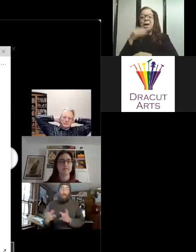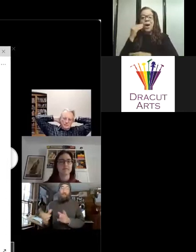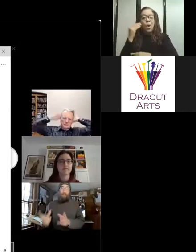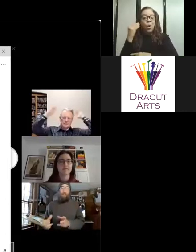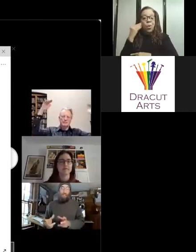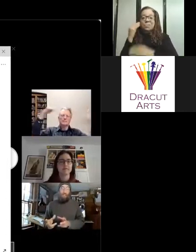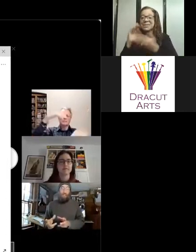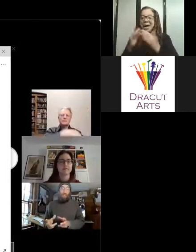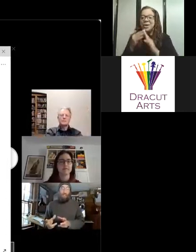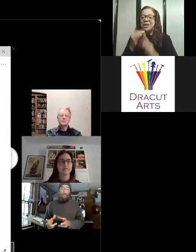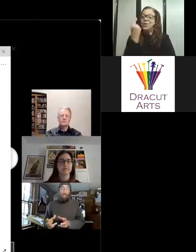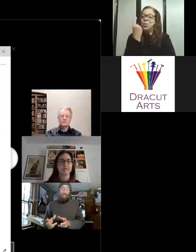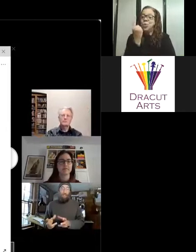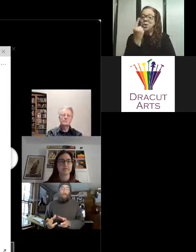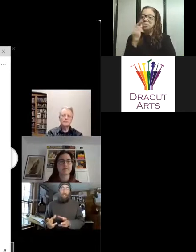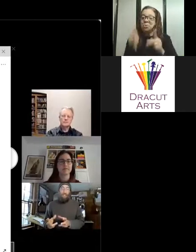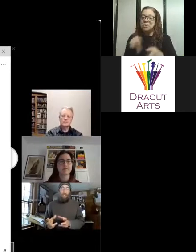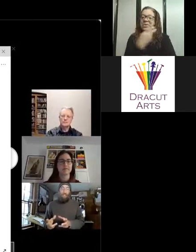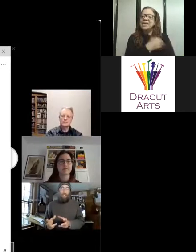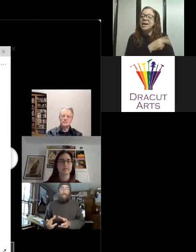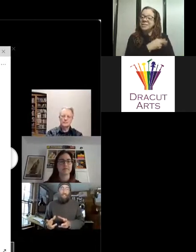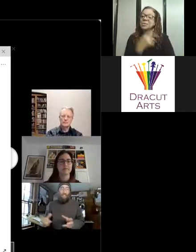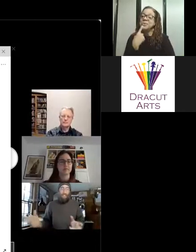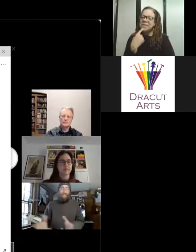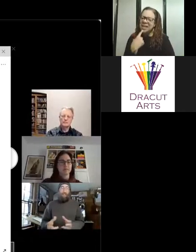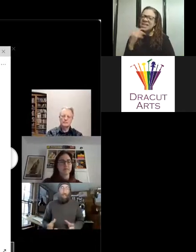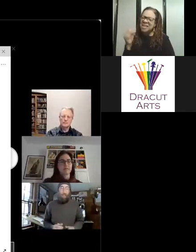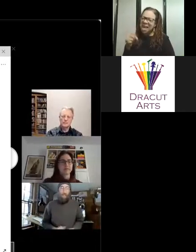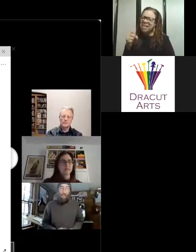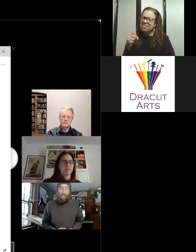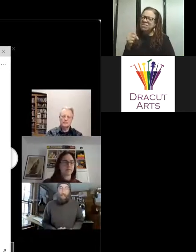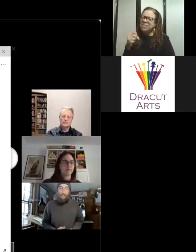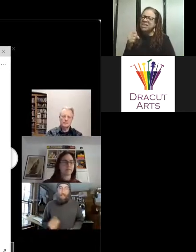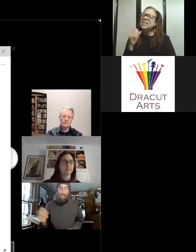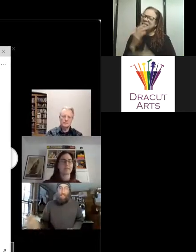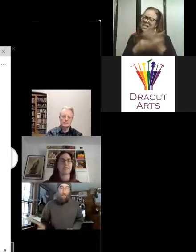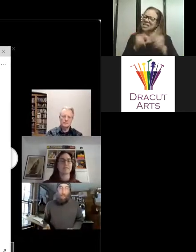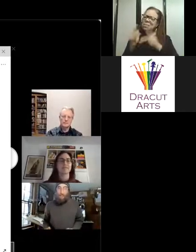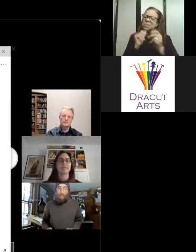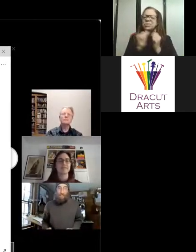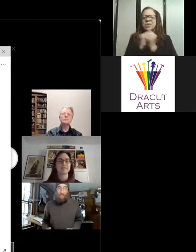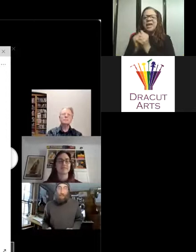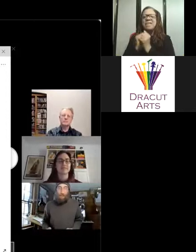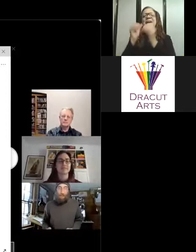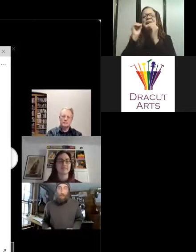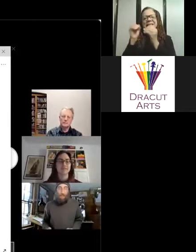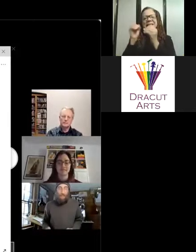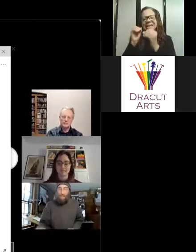one person in the hospital who says: Hey, let's let's get some people together here, and teach these formerly enslaved people to read, right!